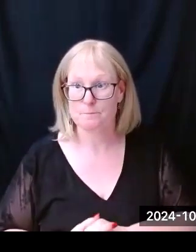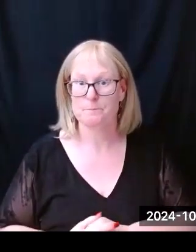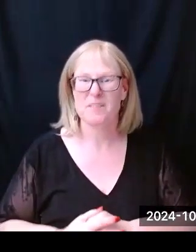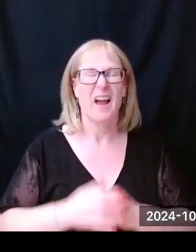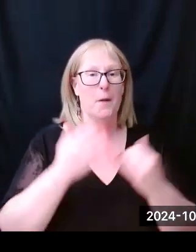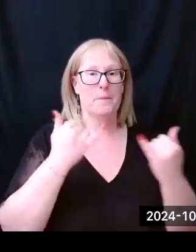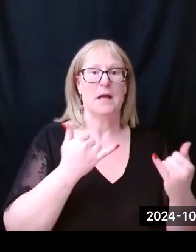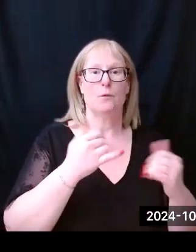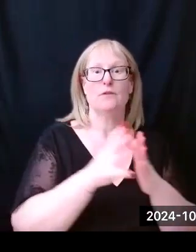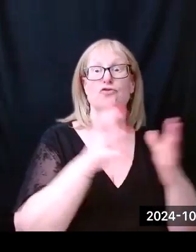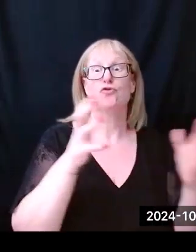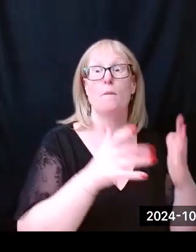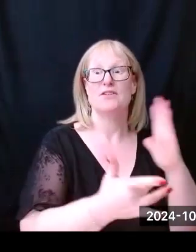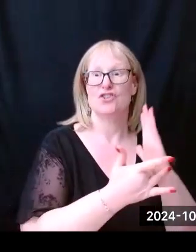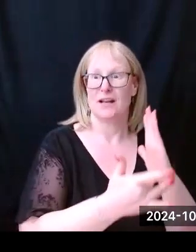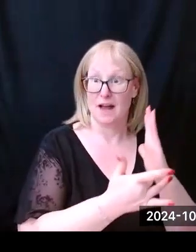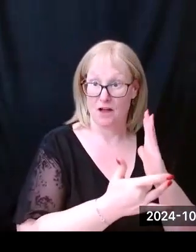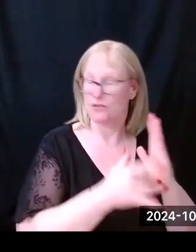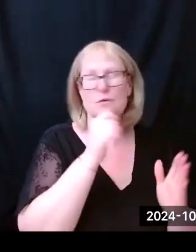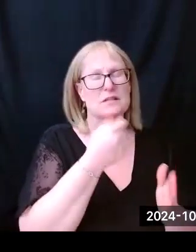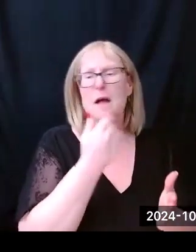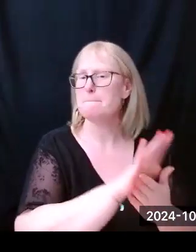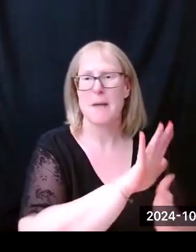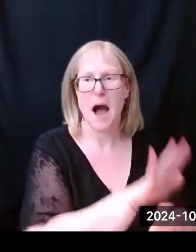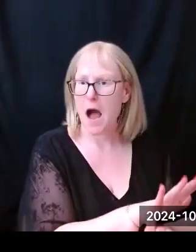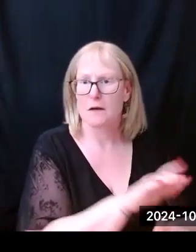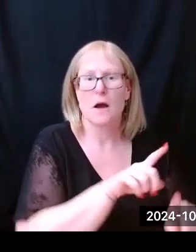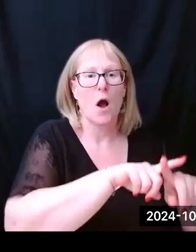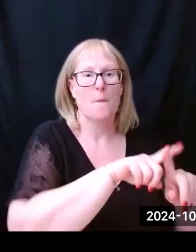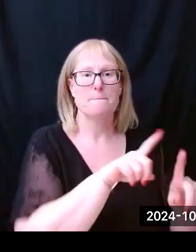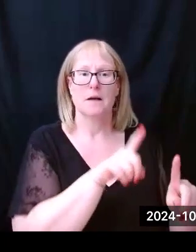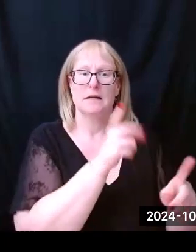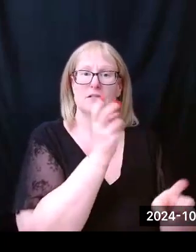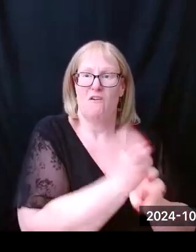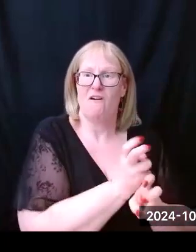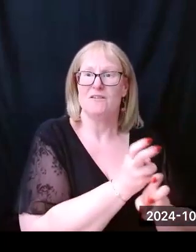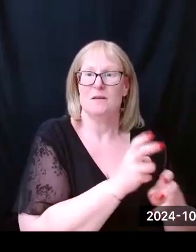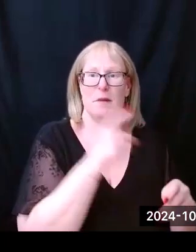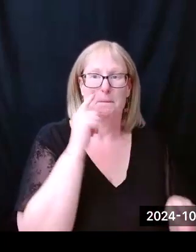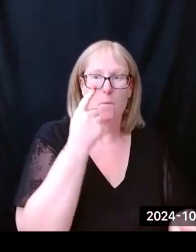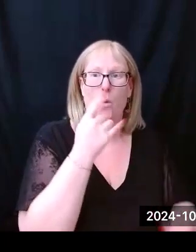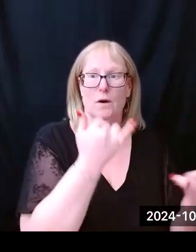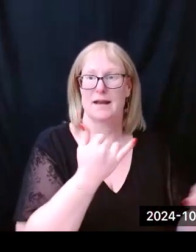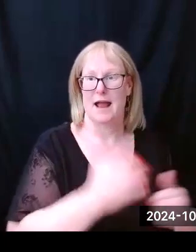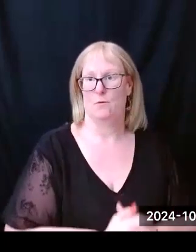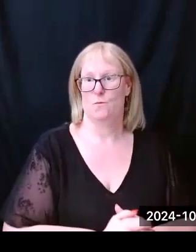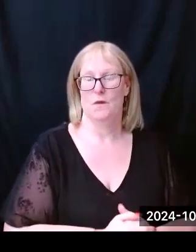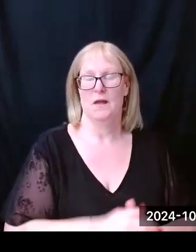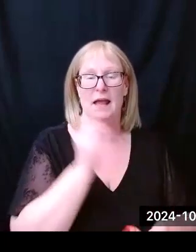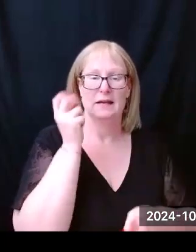But we have so much access to things that the challenge is it's hard to be bored and it's hard to be mindful because we just have so many